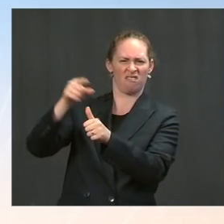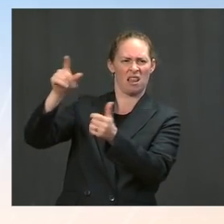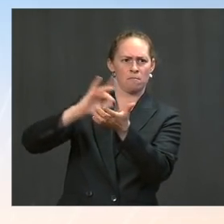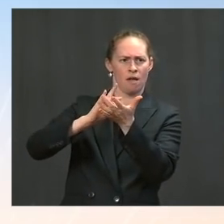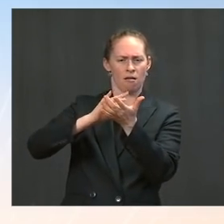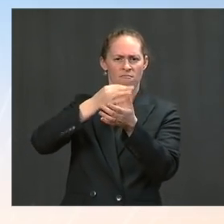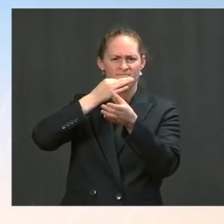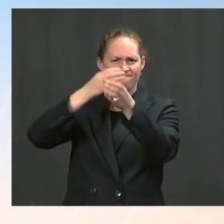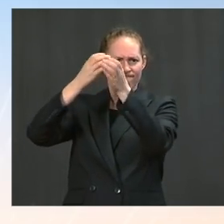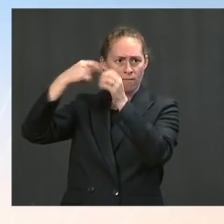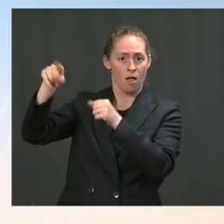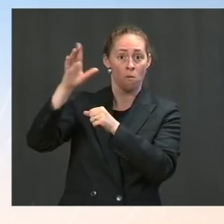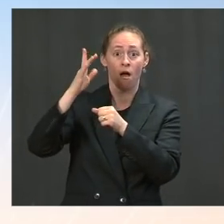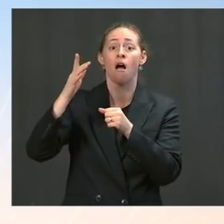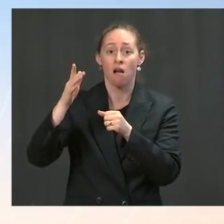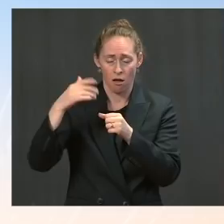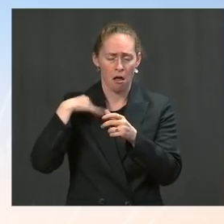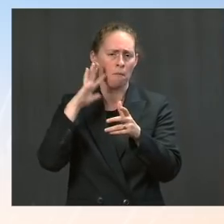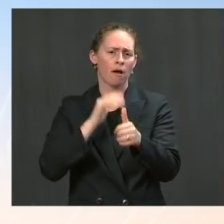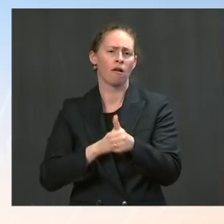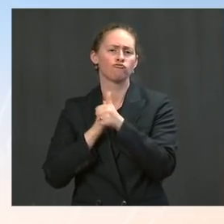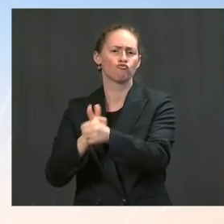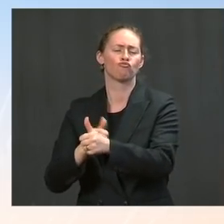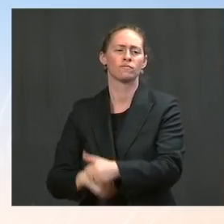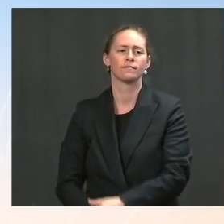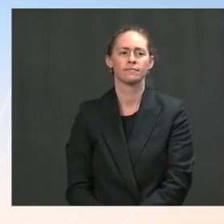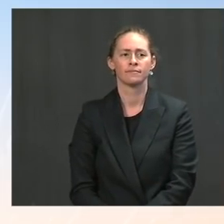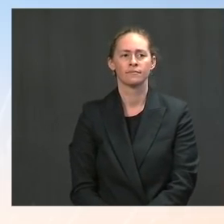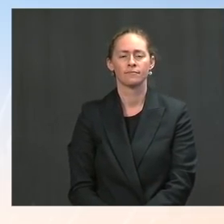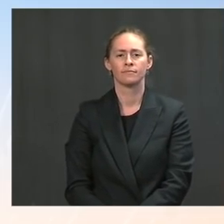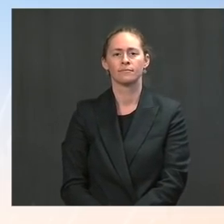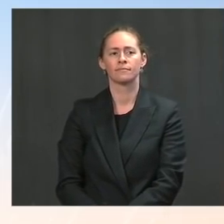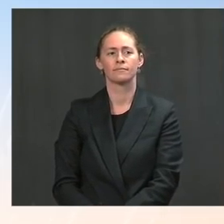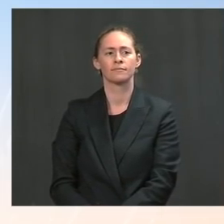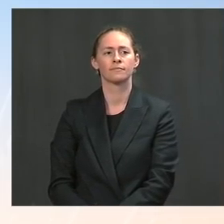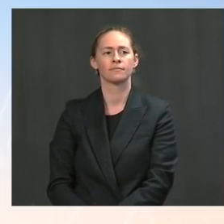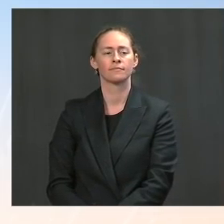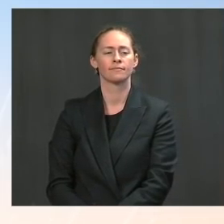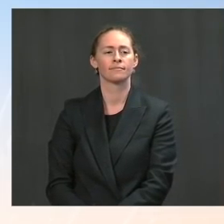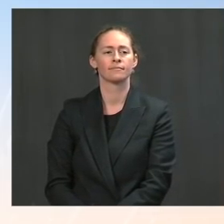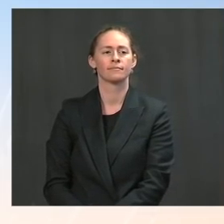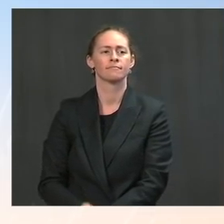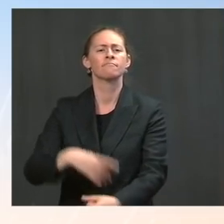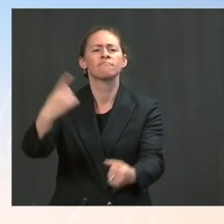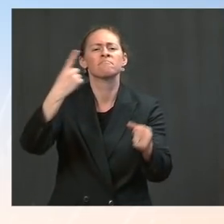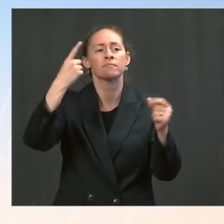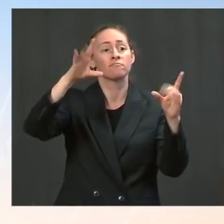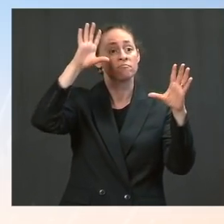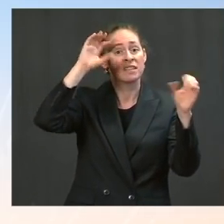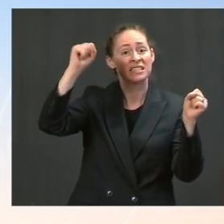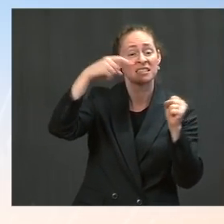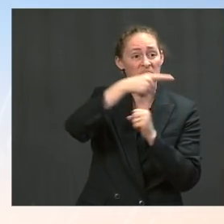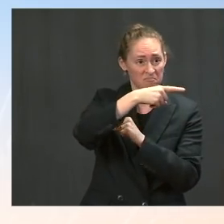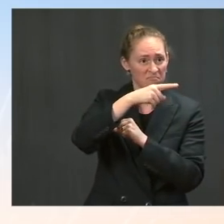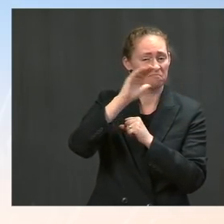Does the President plan to reappoint the Fed Chairman to another term? Ms. Psaki: I have no announcements or pronouncements on the Federal Reserve Chair